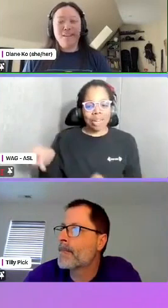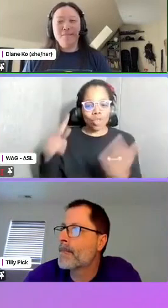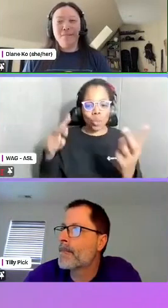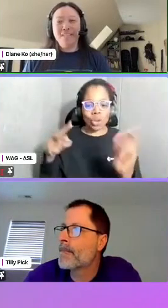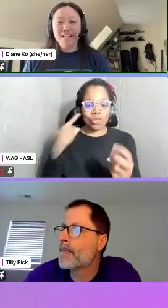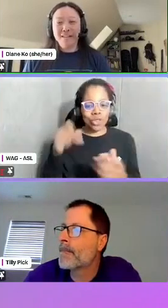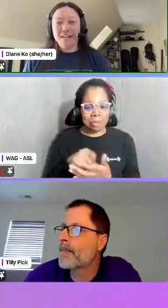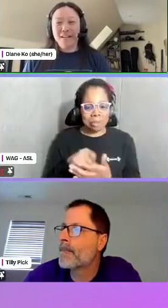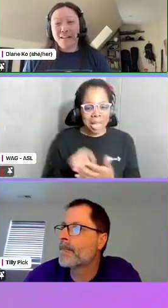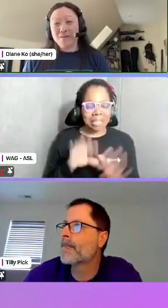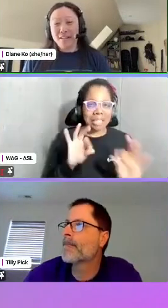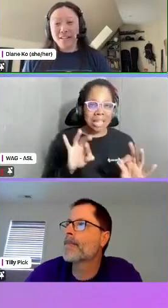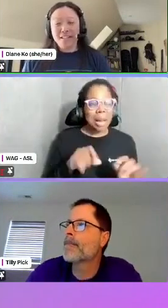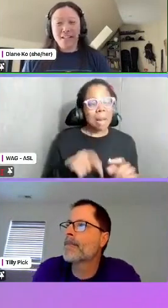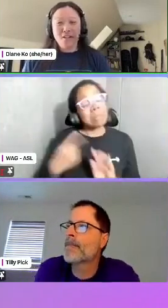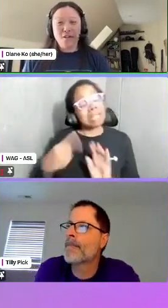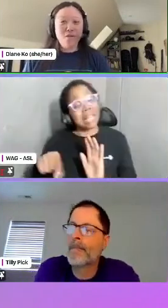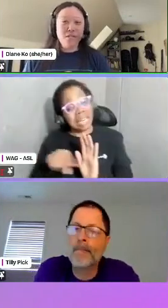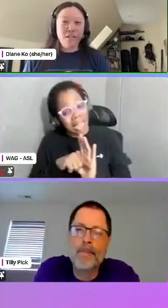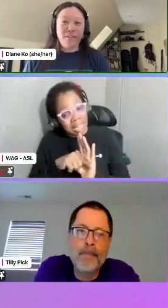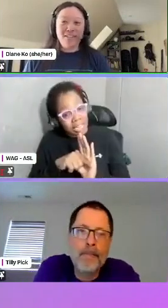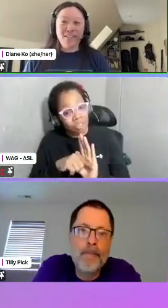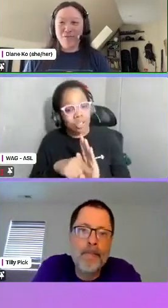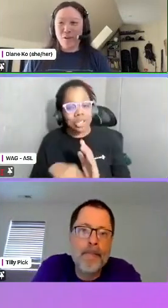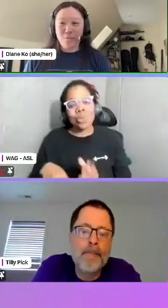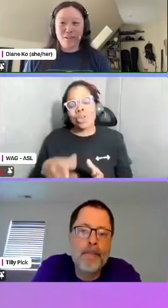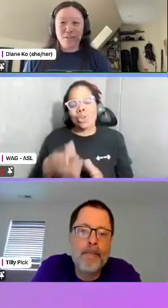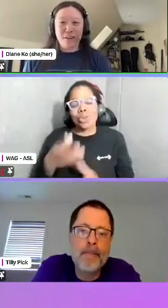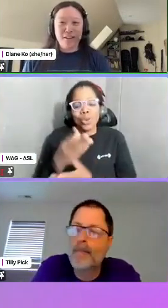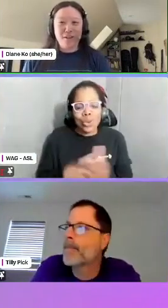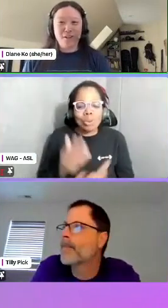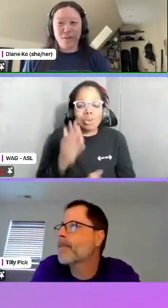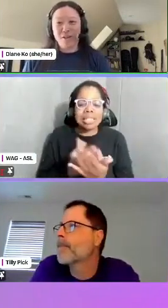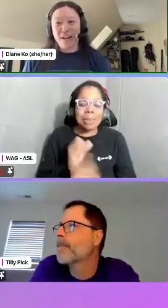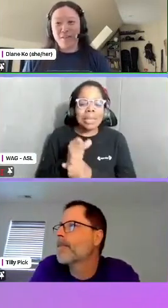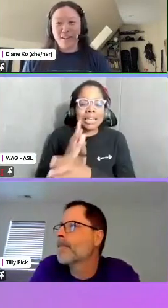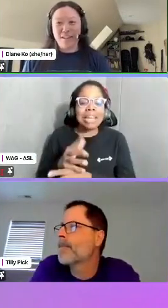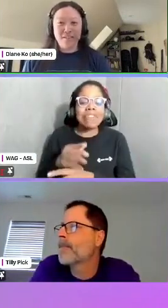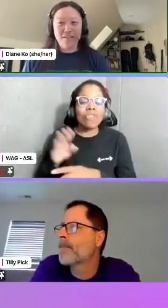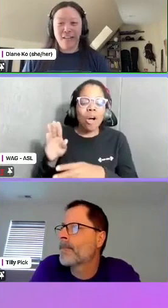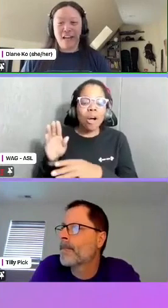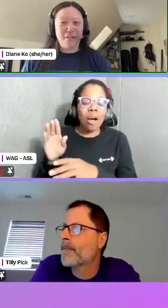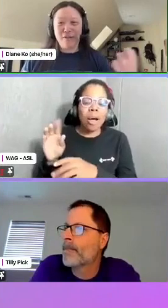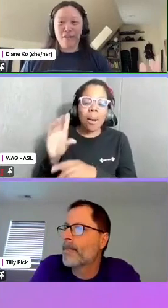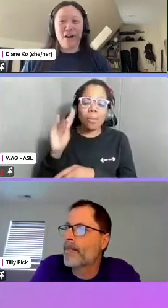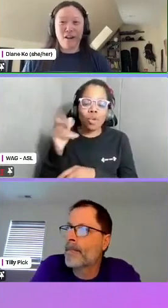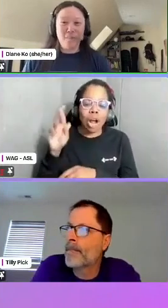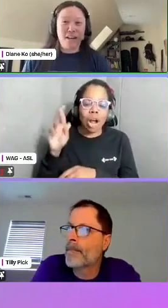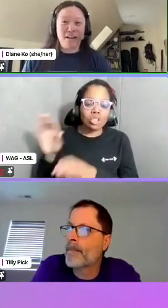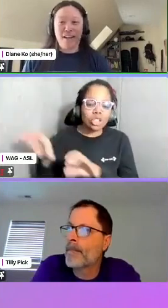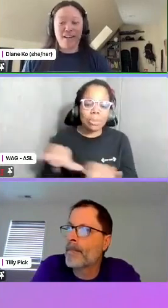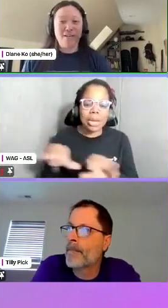provides a way to work on a single component at a time and render that component in its own sandbox. That